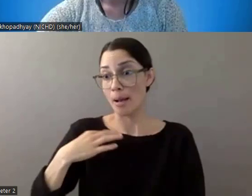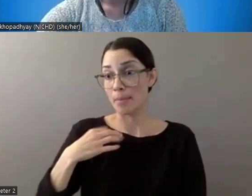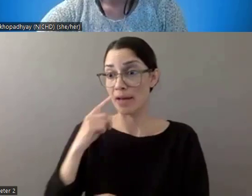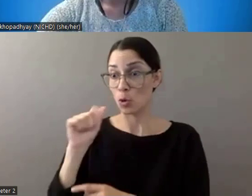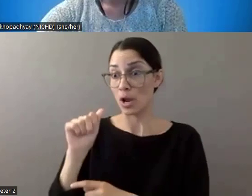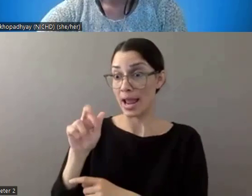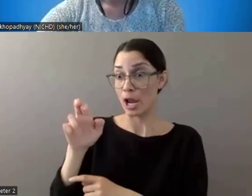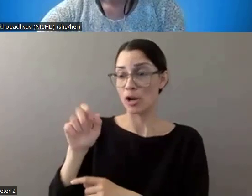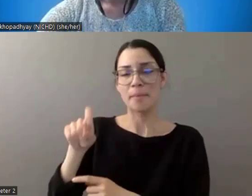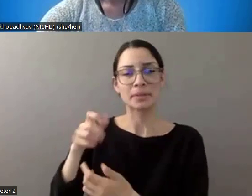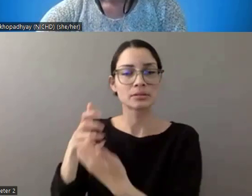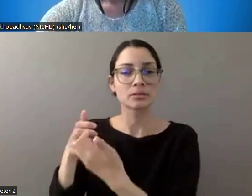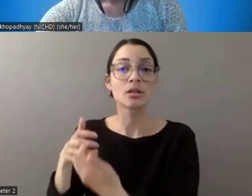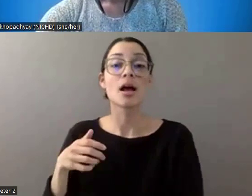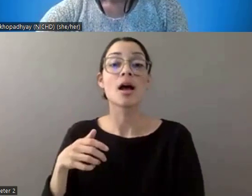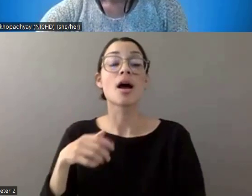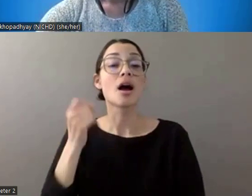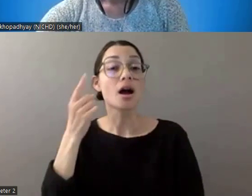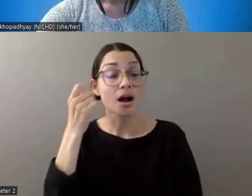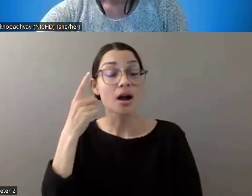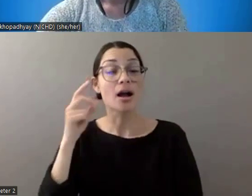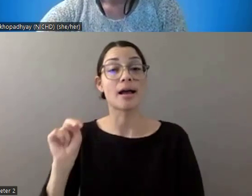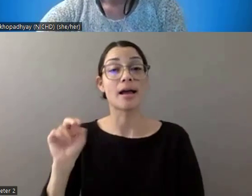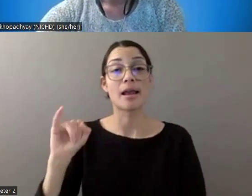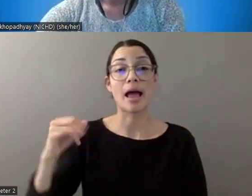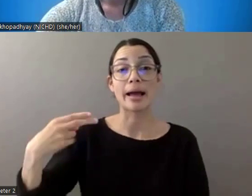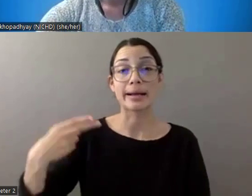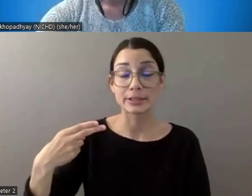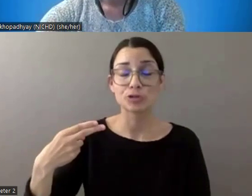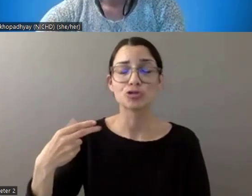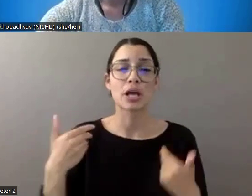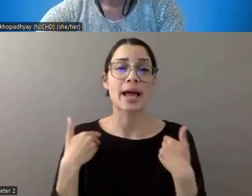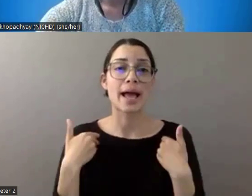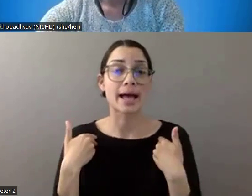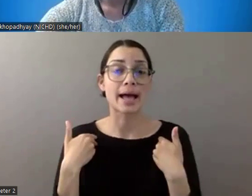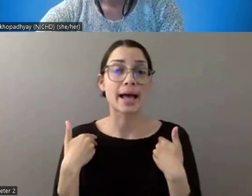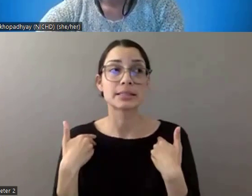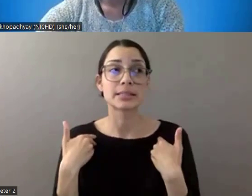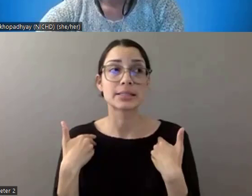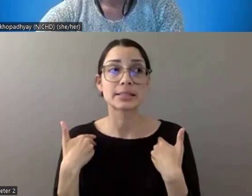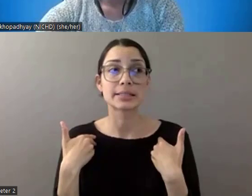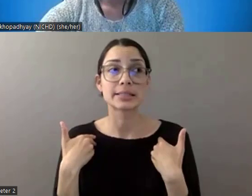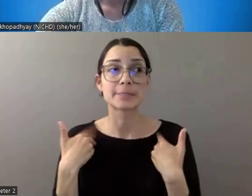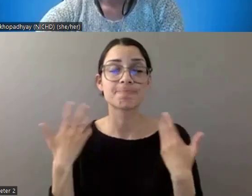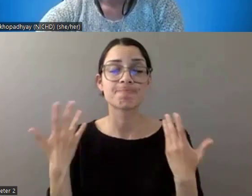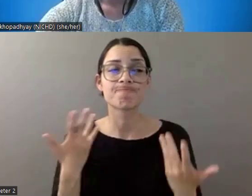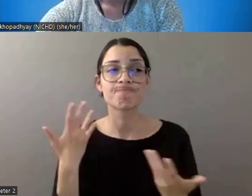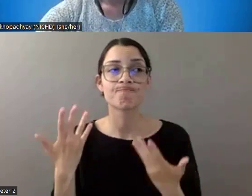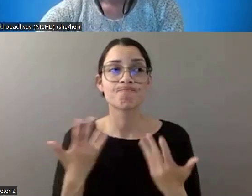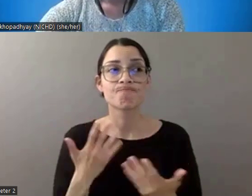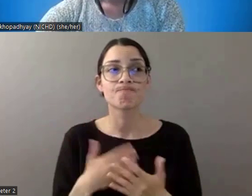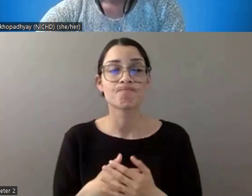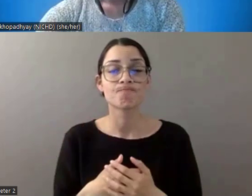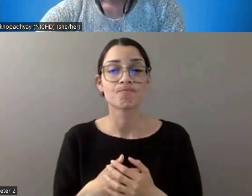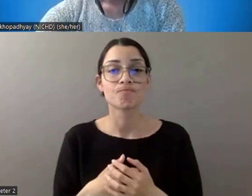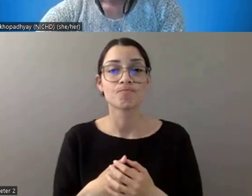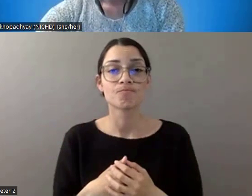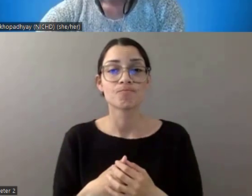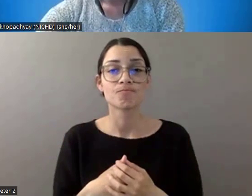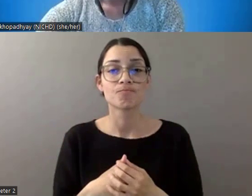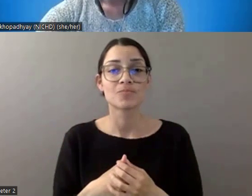However, the NIH has this ... I can't think of the word.